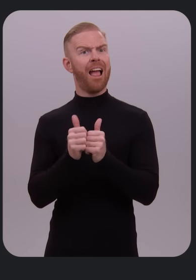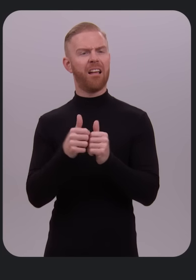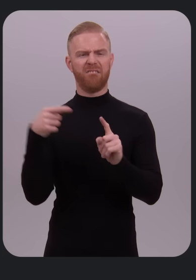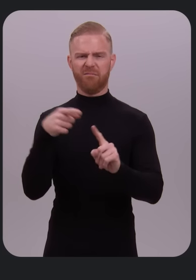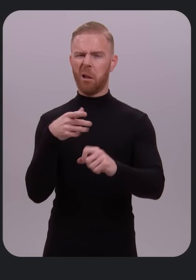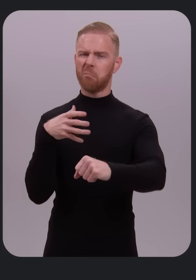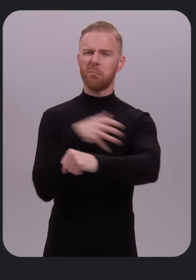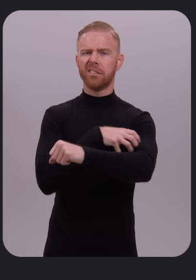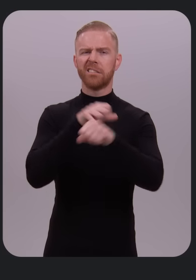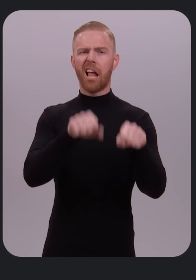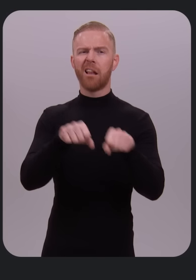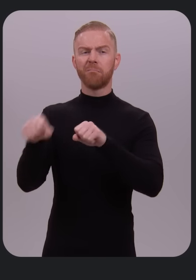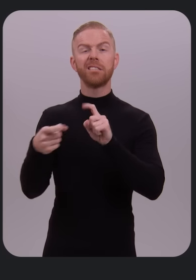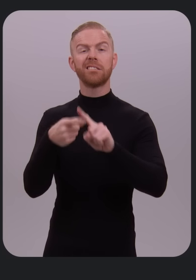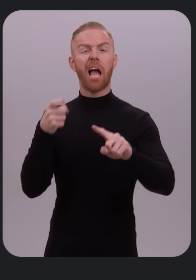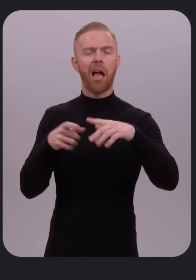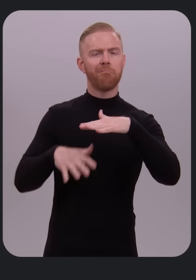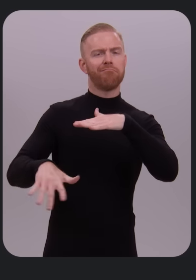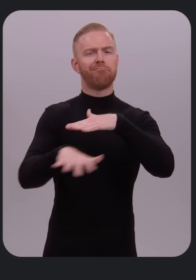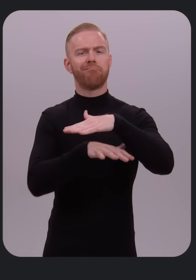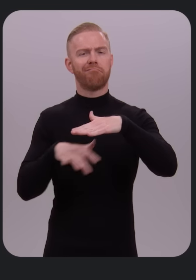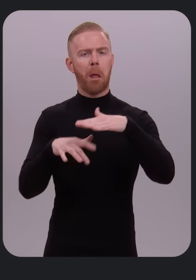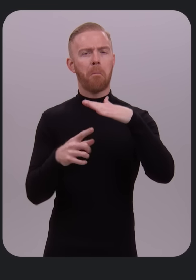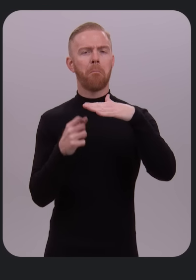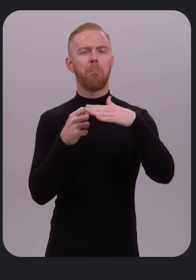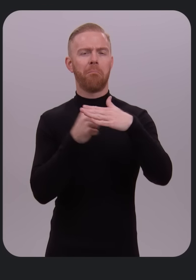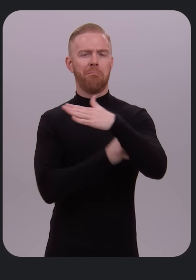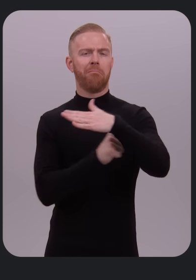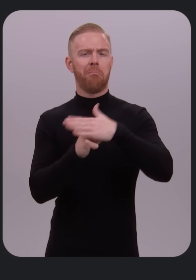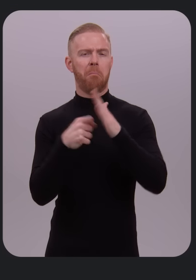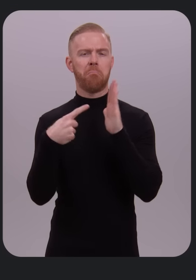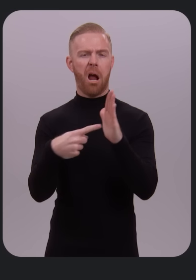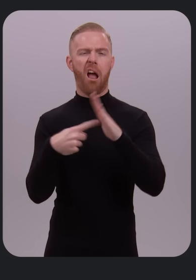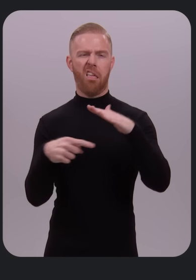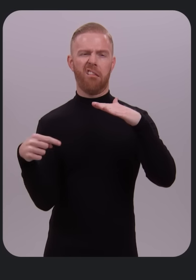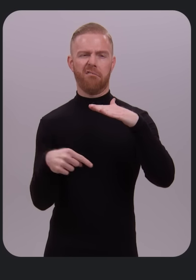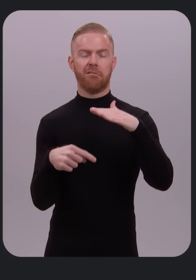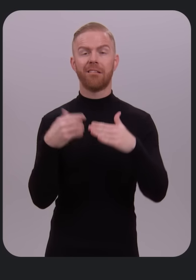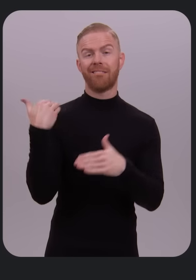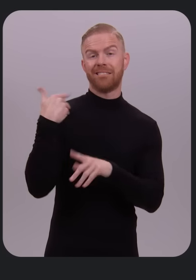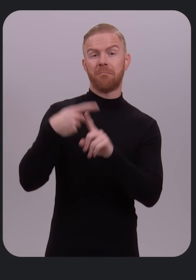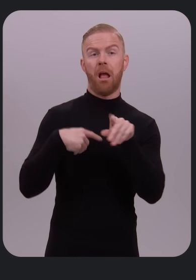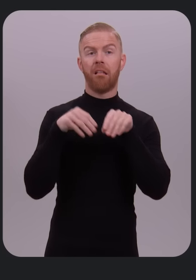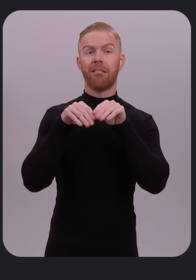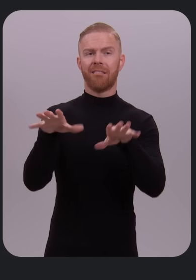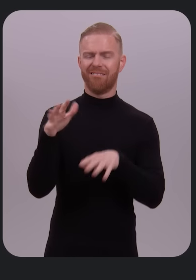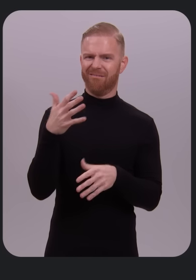and the underlying model. Last month, we shipped our latest 2.5 Pro model in the Gemini app.